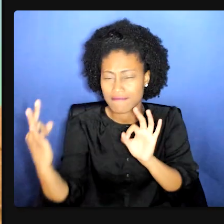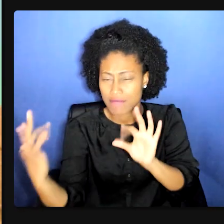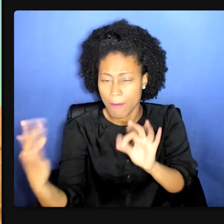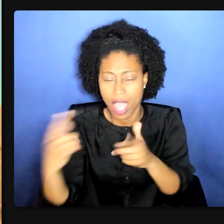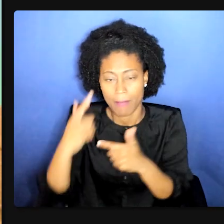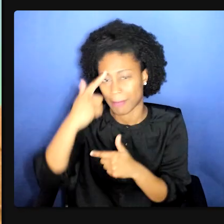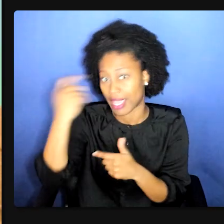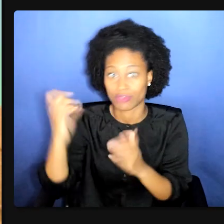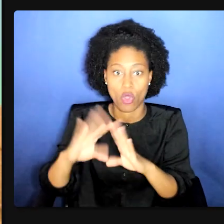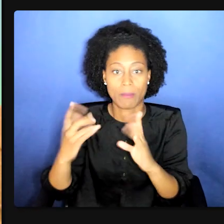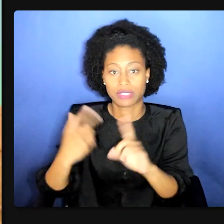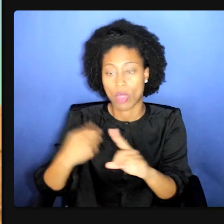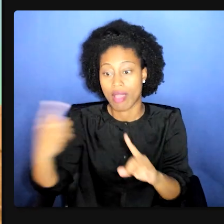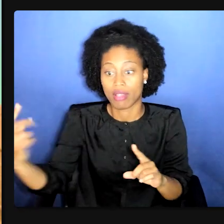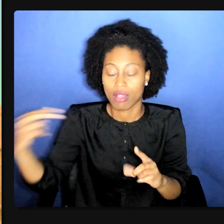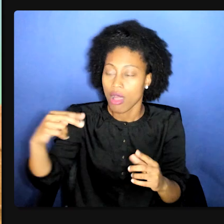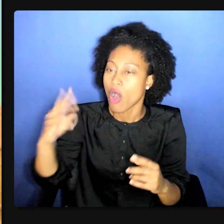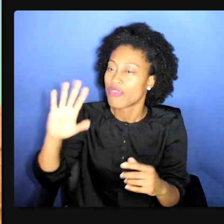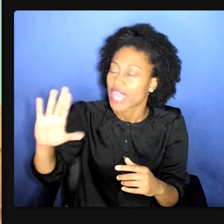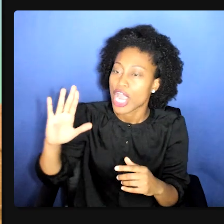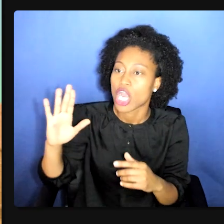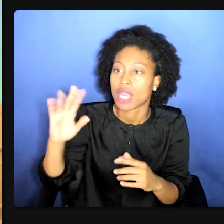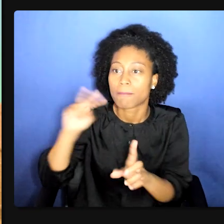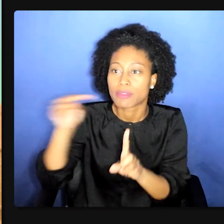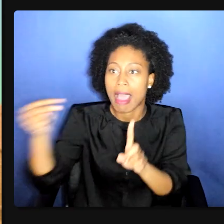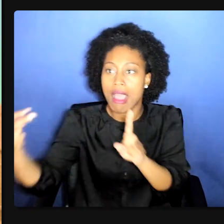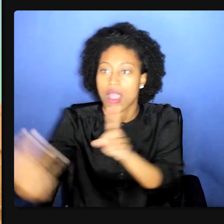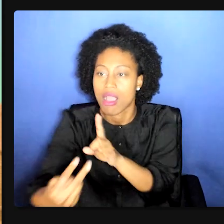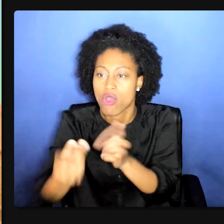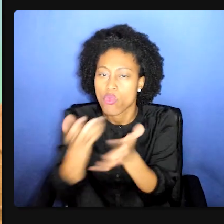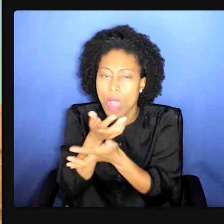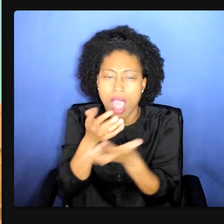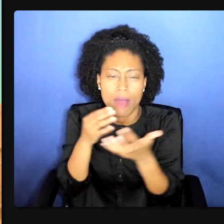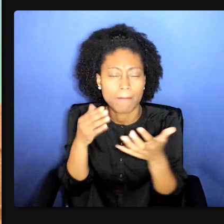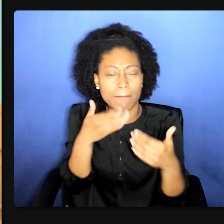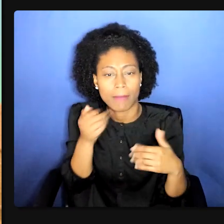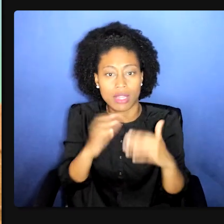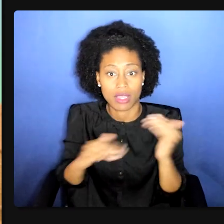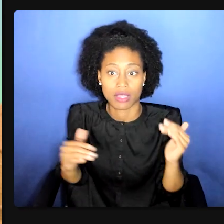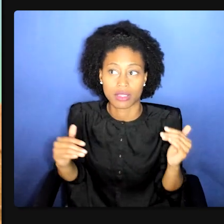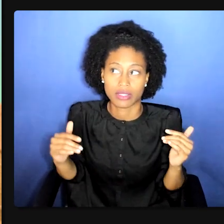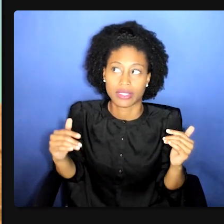you know it being open source you've gotten a lot more feedback and um a lot more